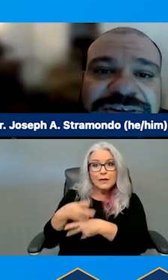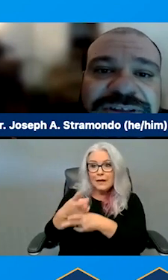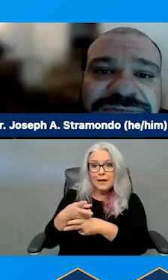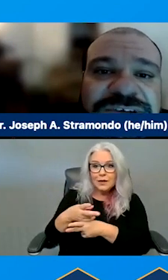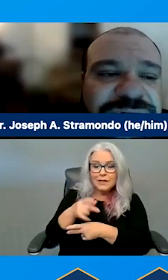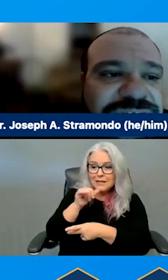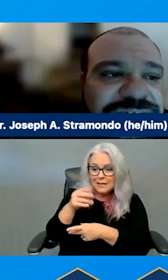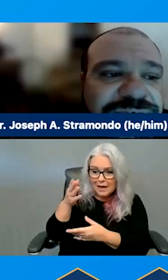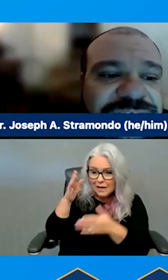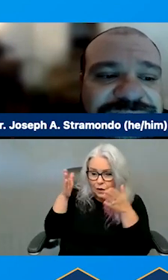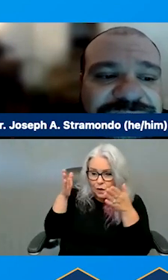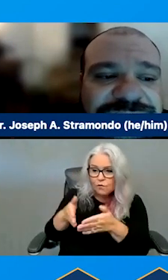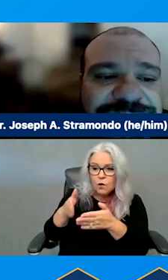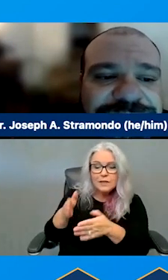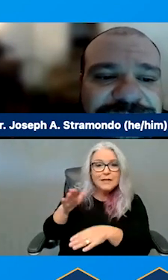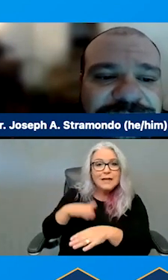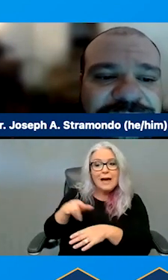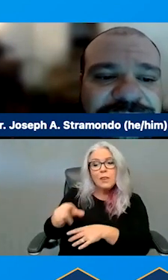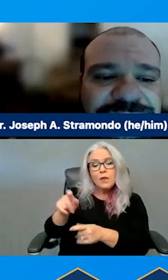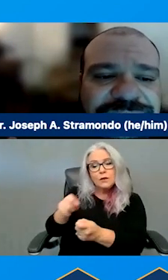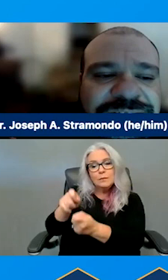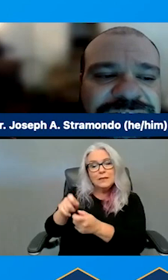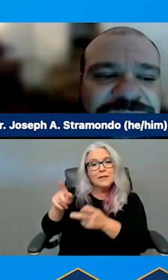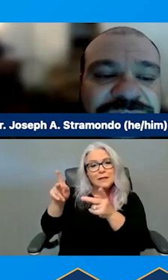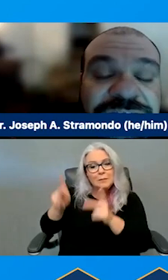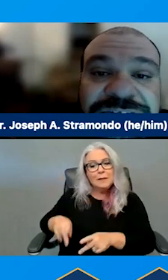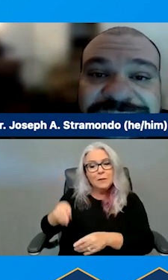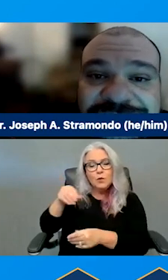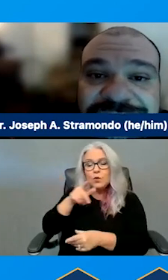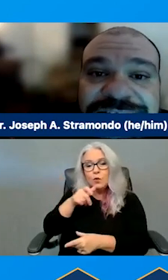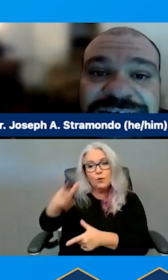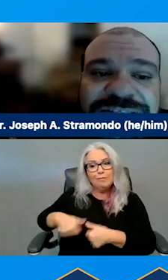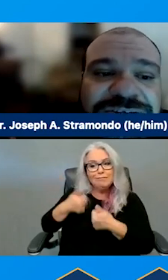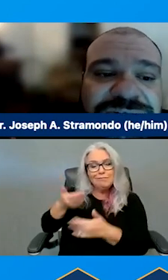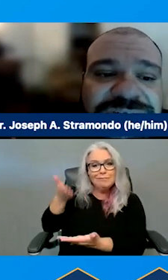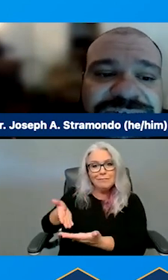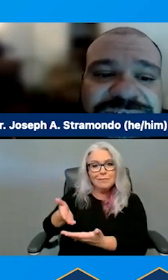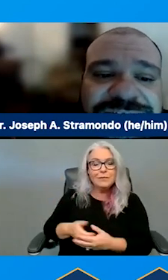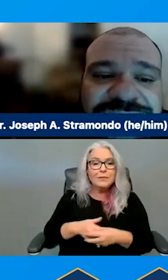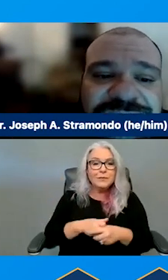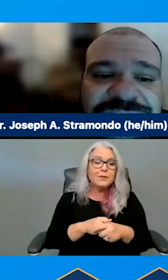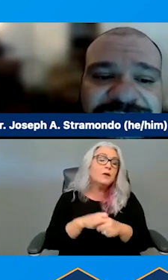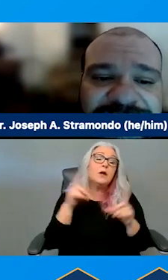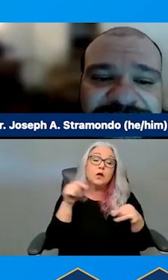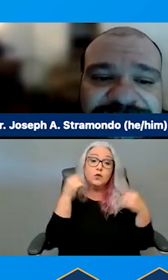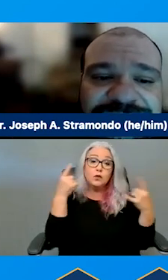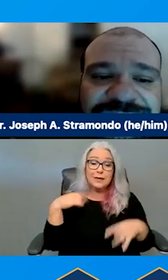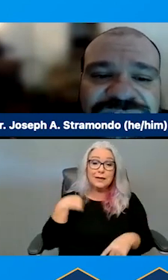centering the lived experience of the residents. Okay. And so to understand the duties that a